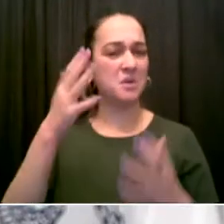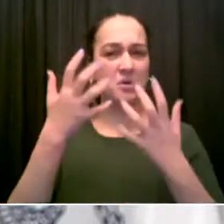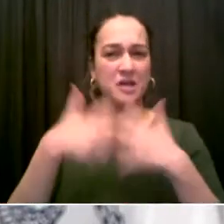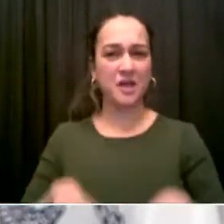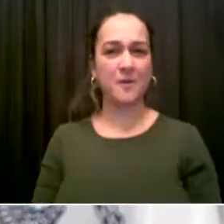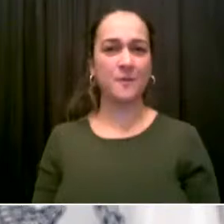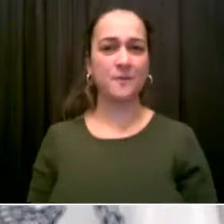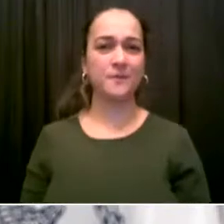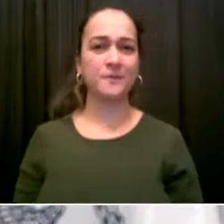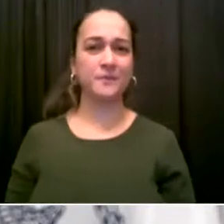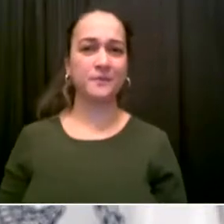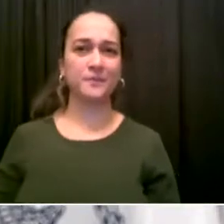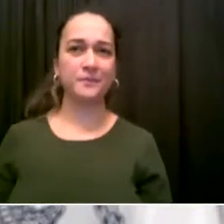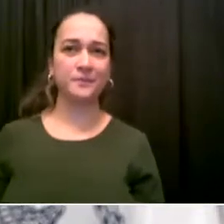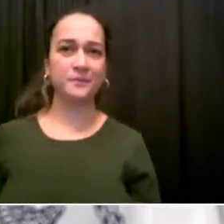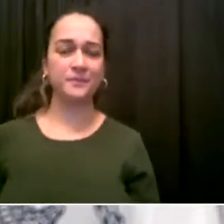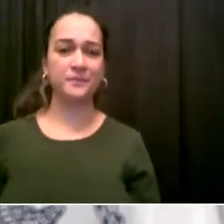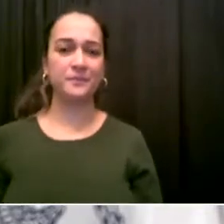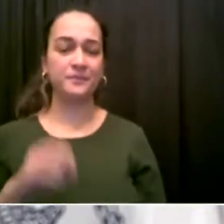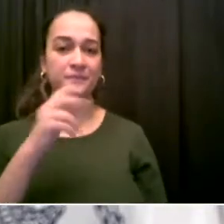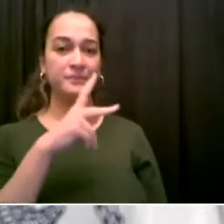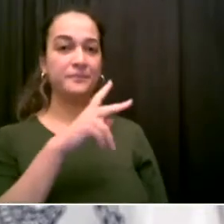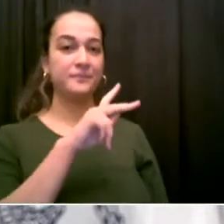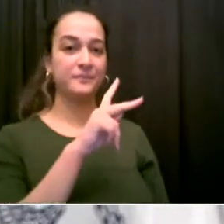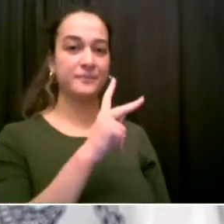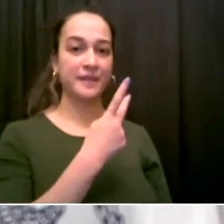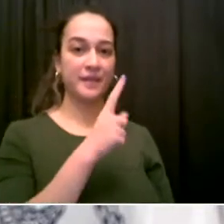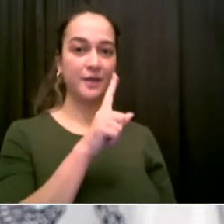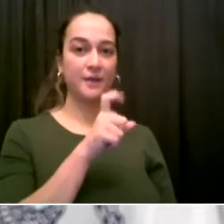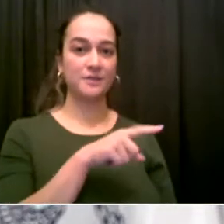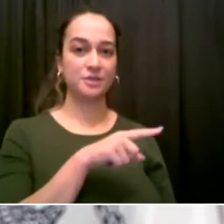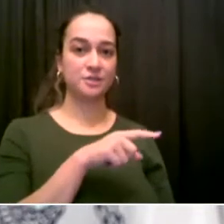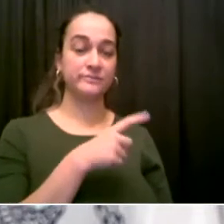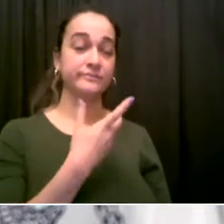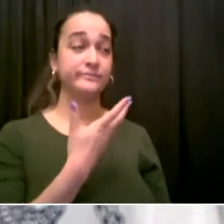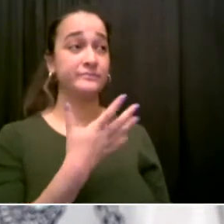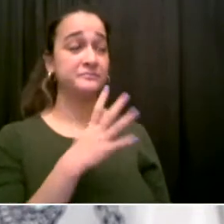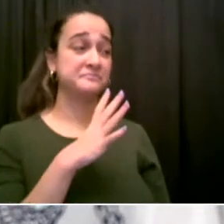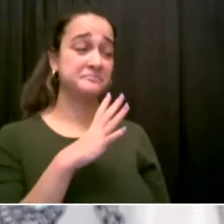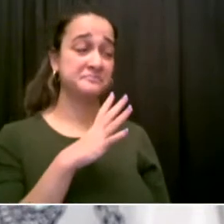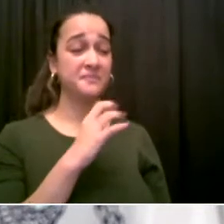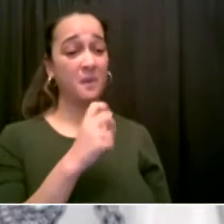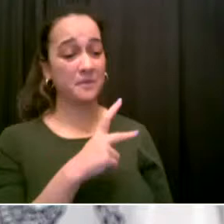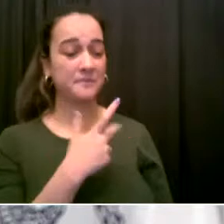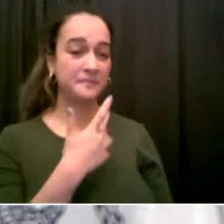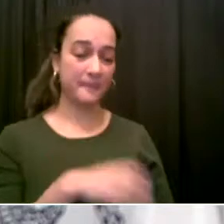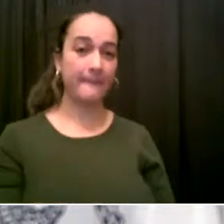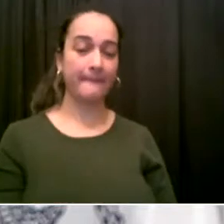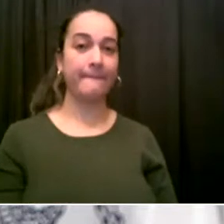ROOMS. I THINK THE TWO PIECES WILL BALANCE ORGANICALLY. GO